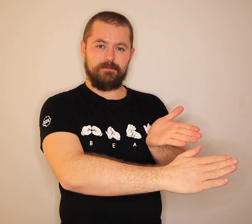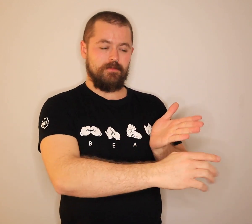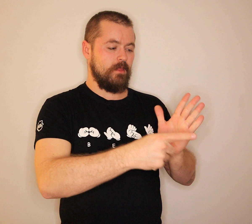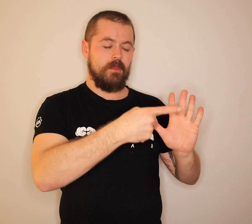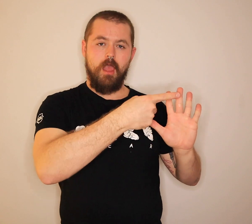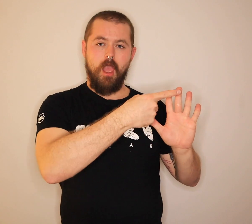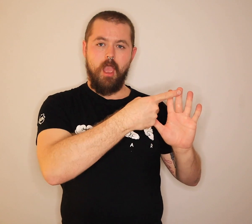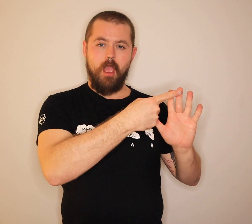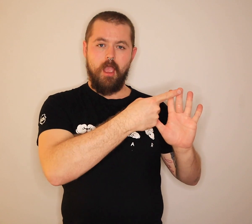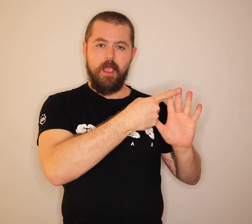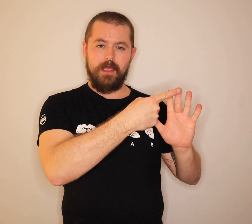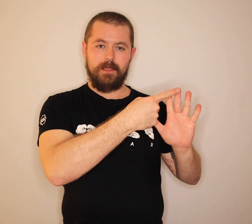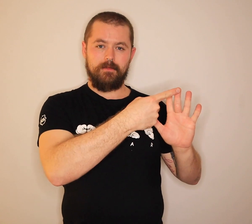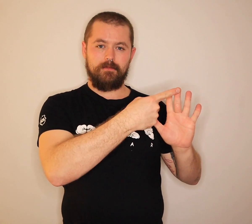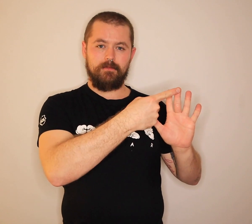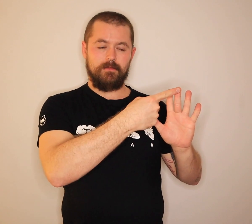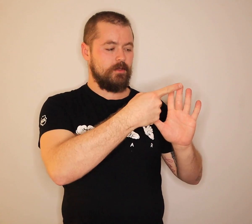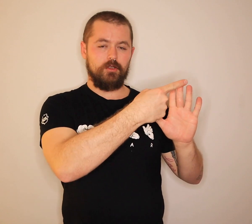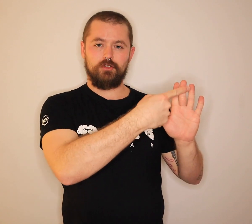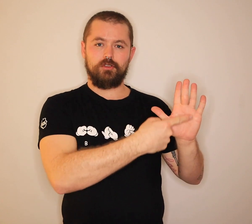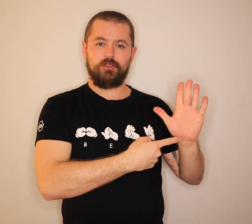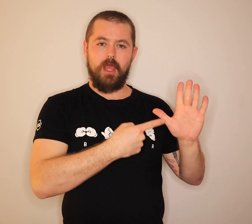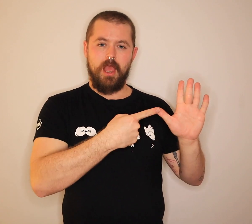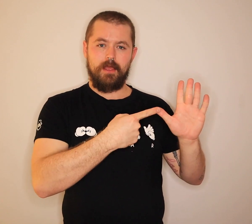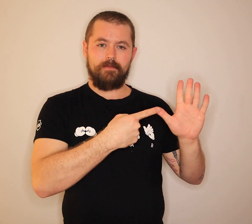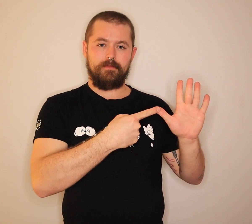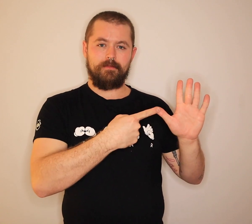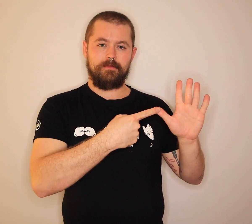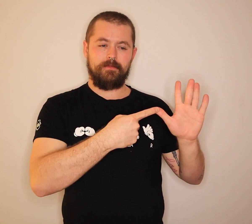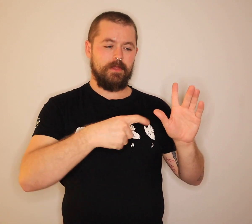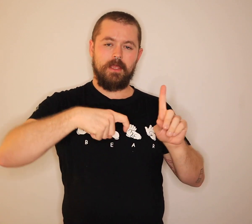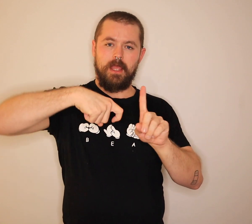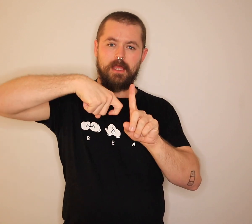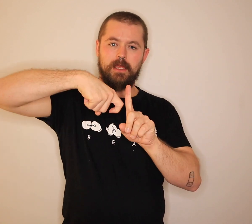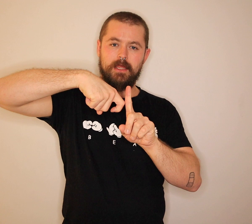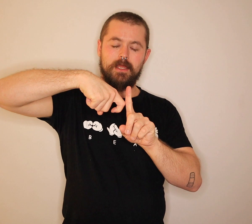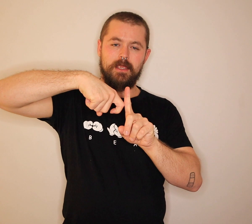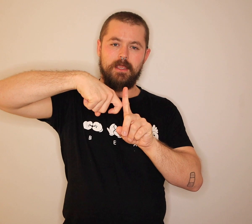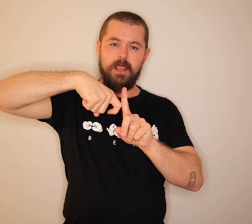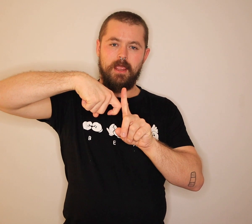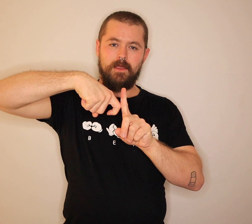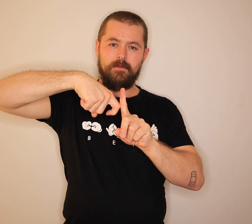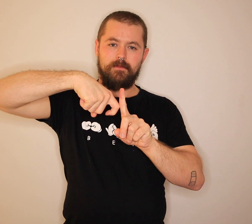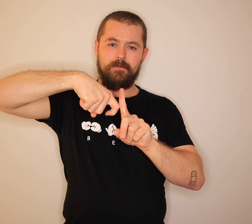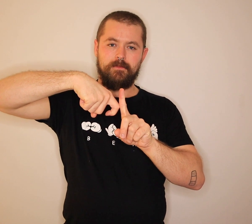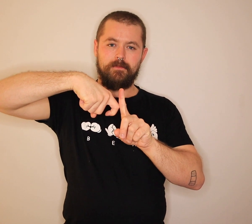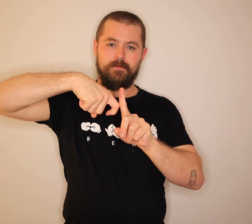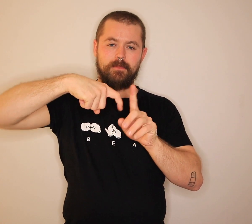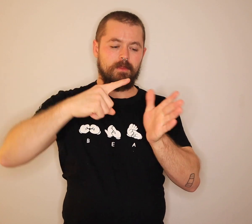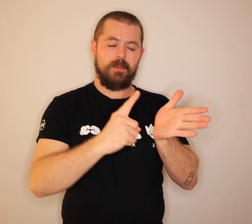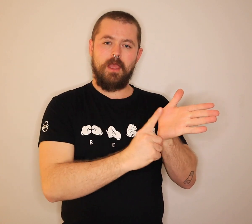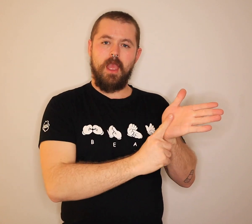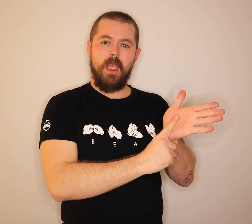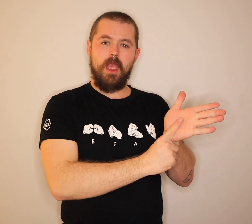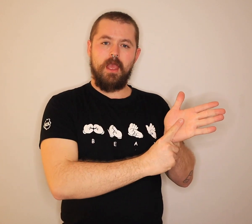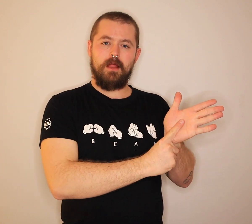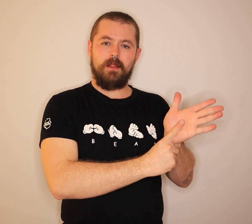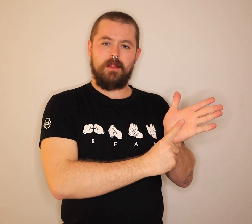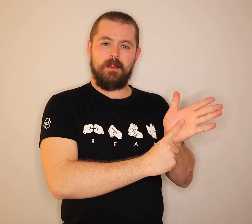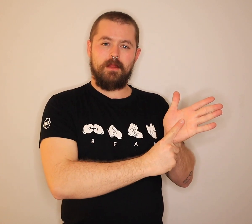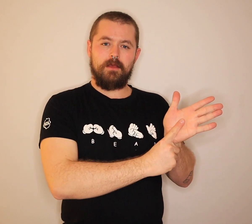Fingerspelling: I... J... K... L...